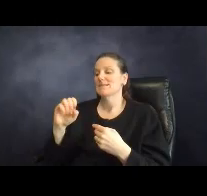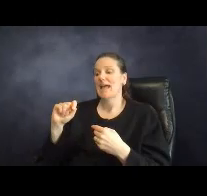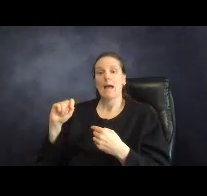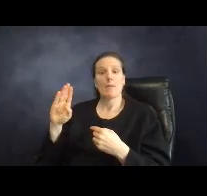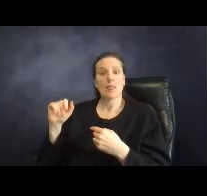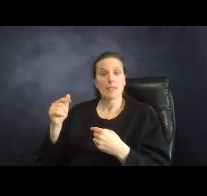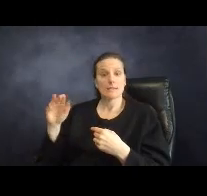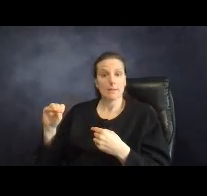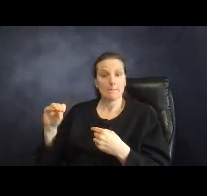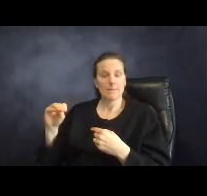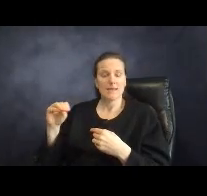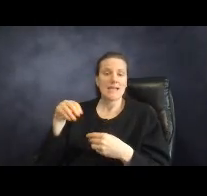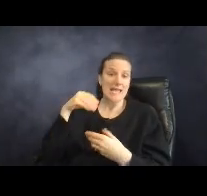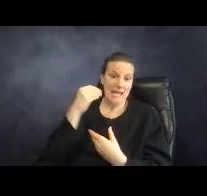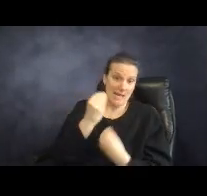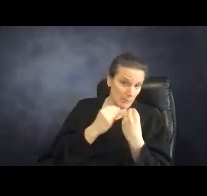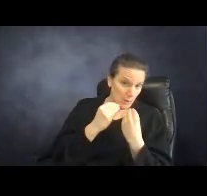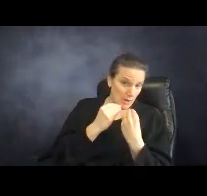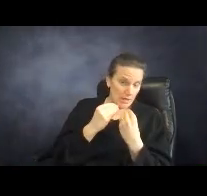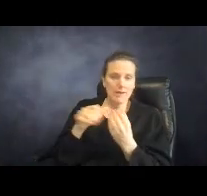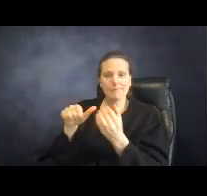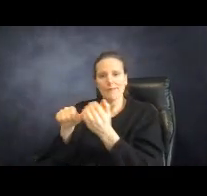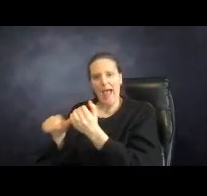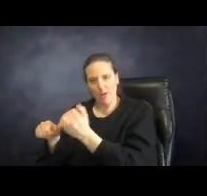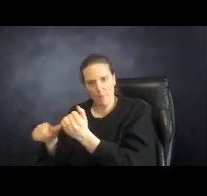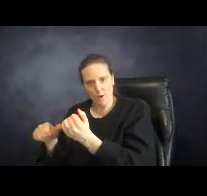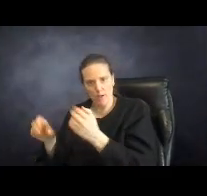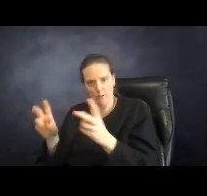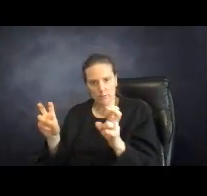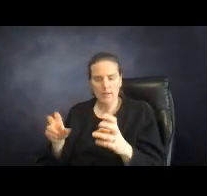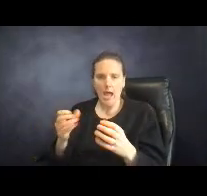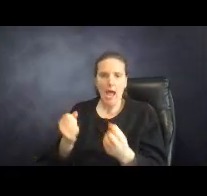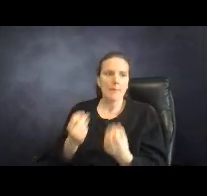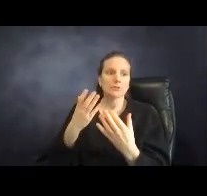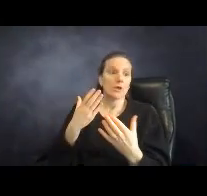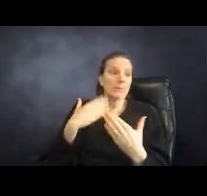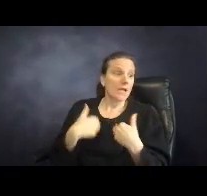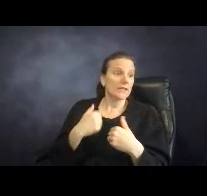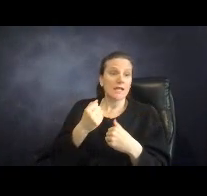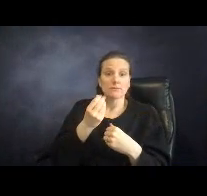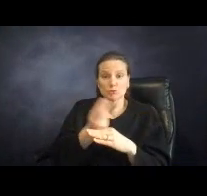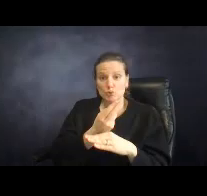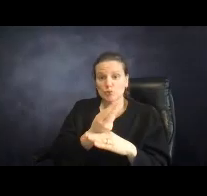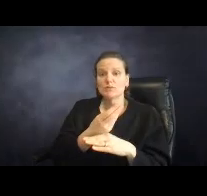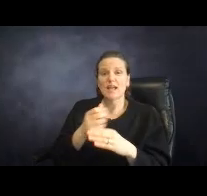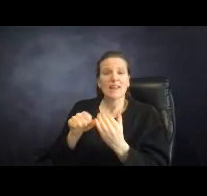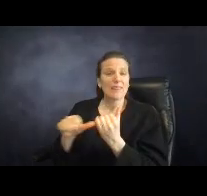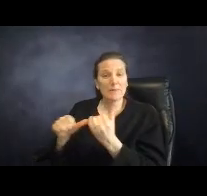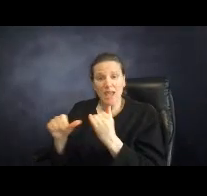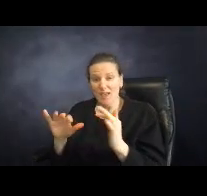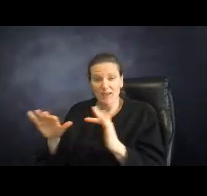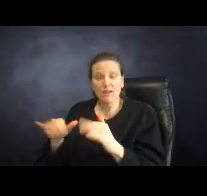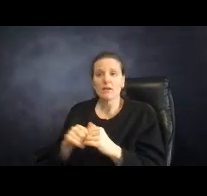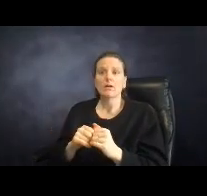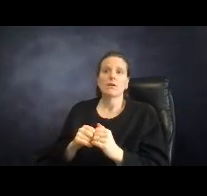How much of what you're eating can your body efficiently use and eliminate? If you can have a little bit of sugar every single day, like I definitely eat a little bit of, bit